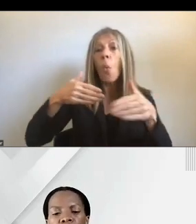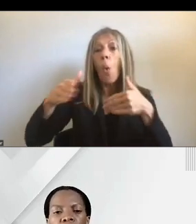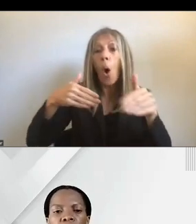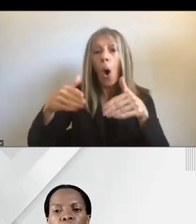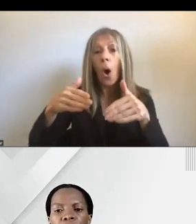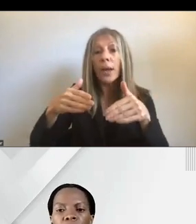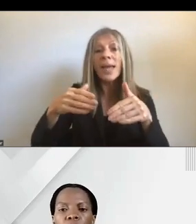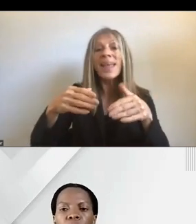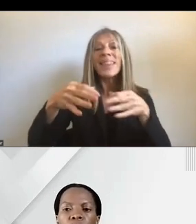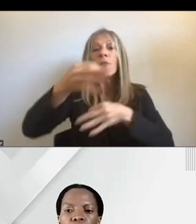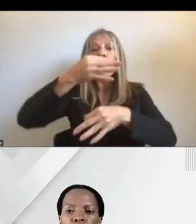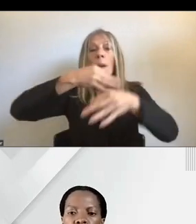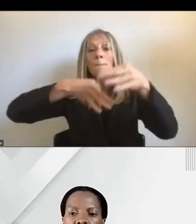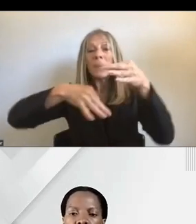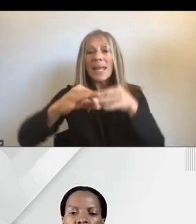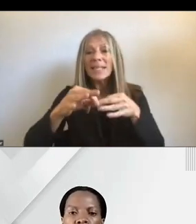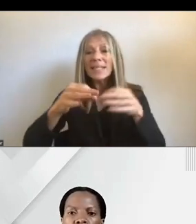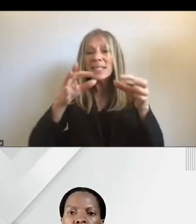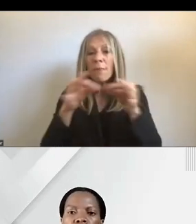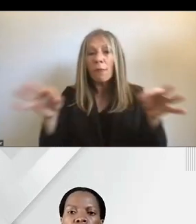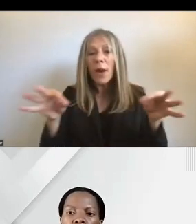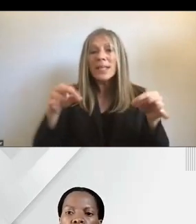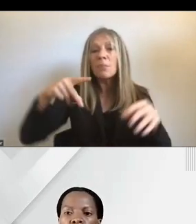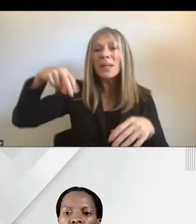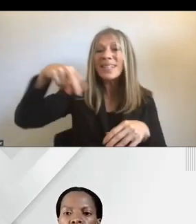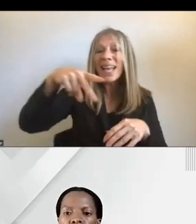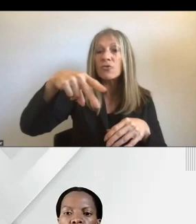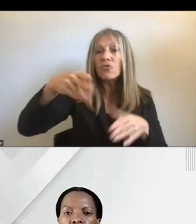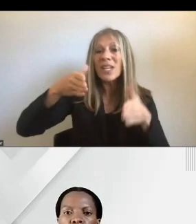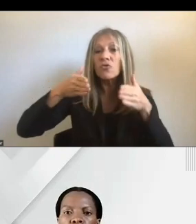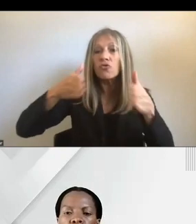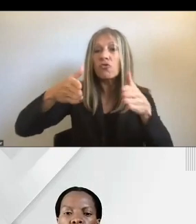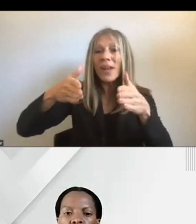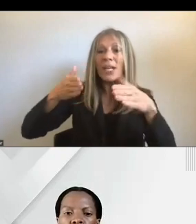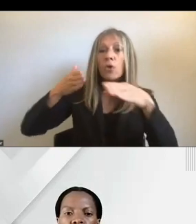the phrase "pedestrian street crossing" that was used in the proposed rule.